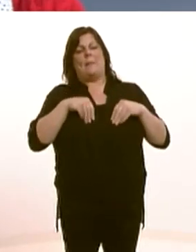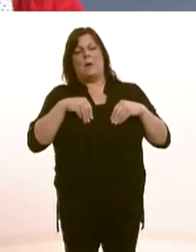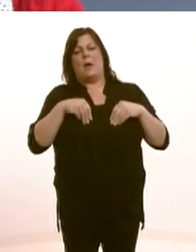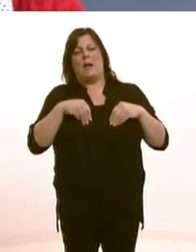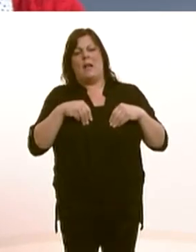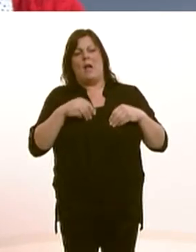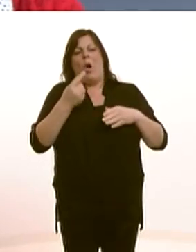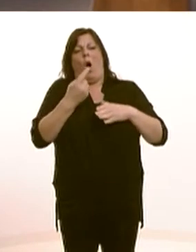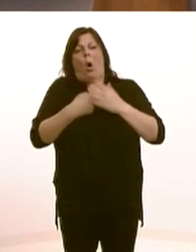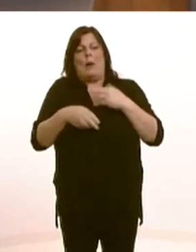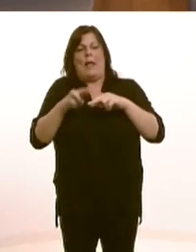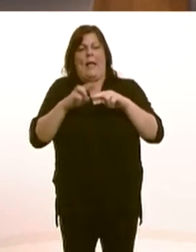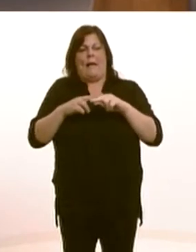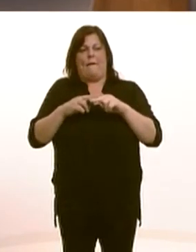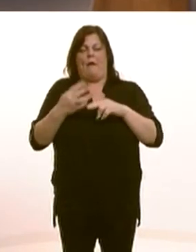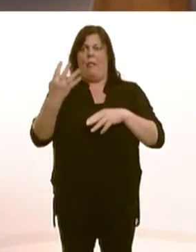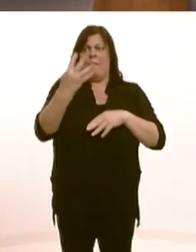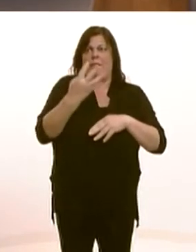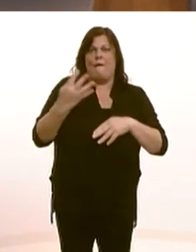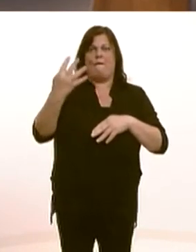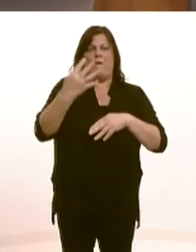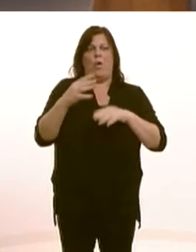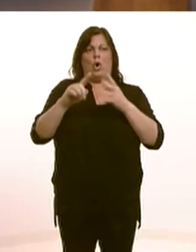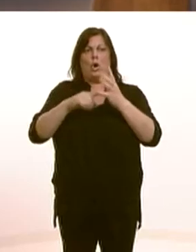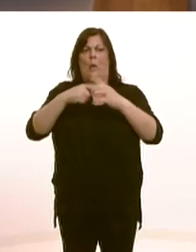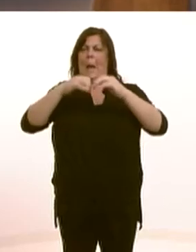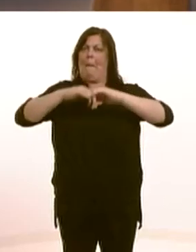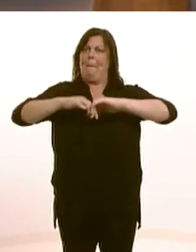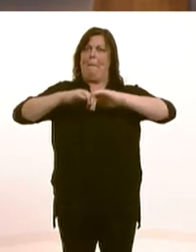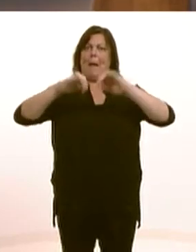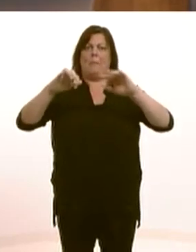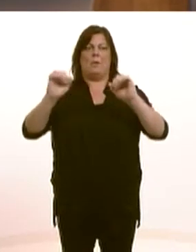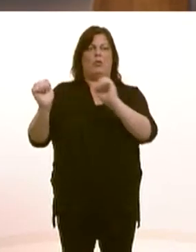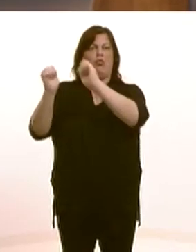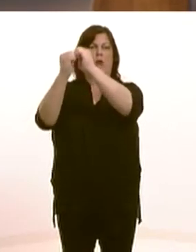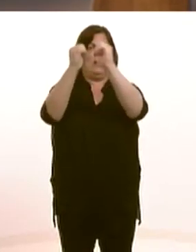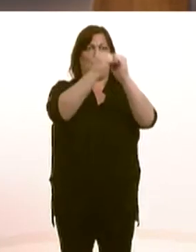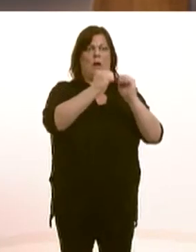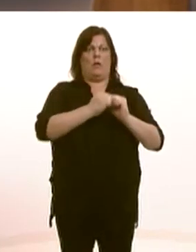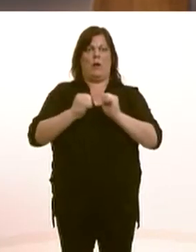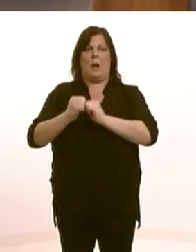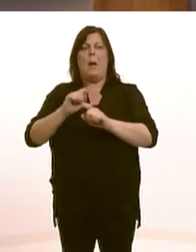of the four parliaments that now legislate for the UK.í Leanne Wood: Yet, by Sunday, youíd abandoned that view.